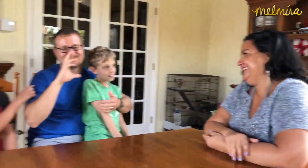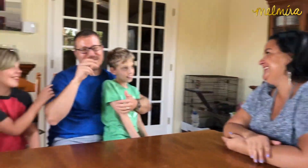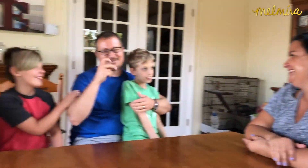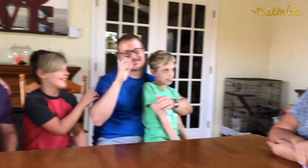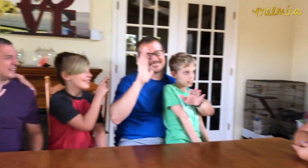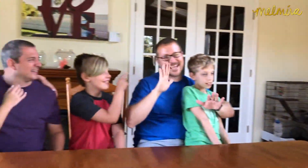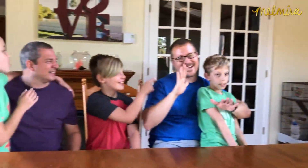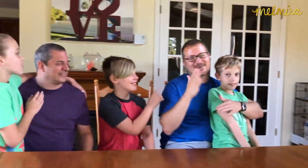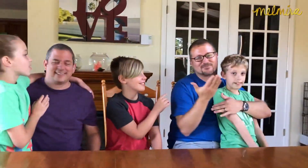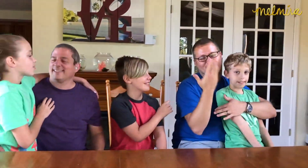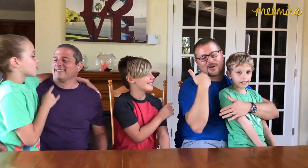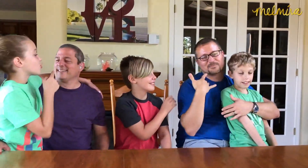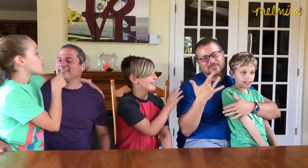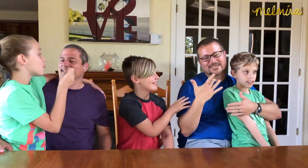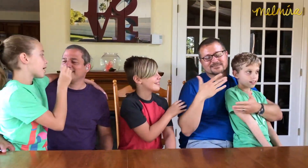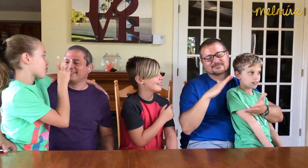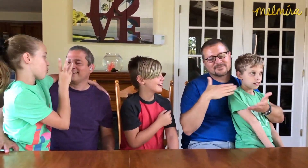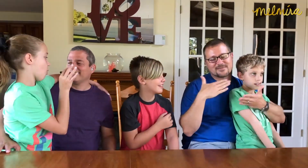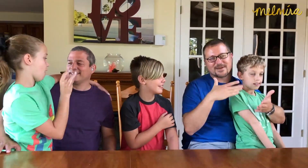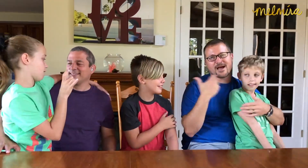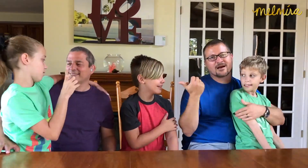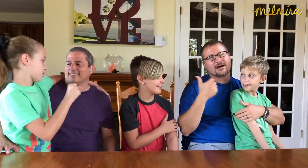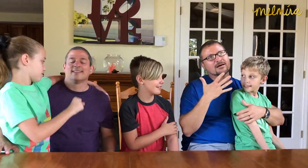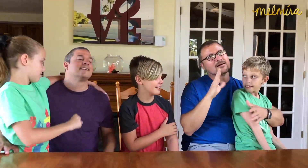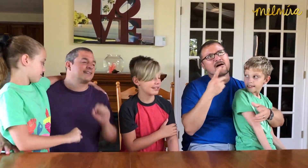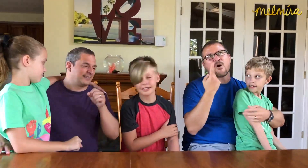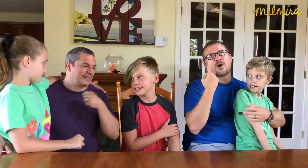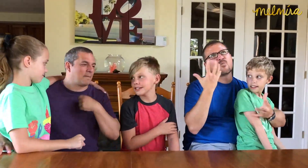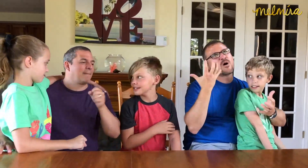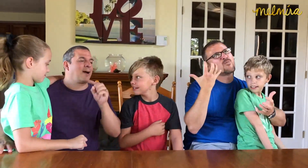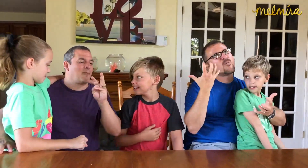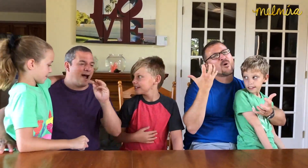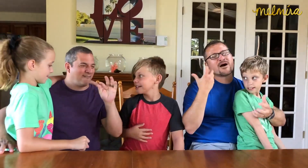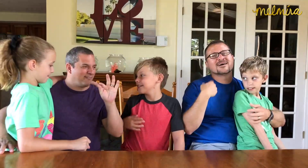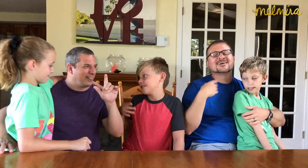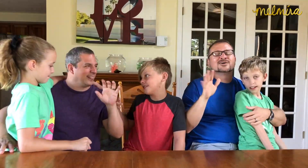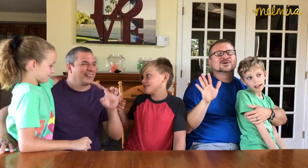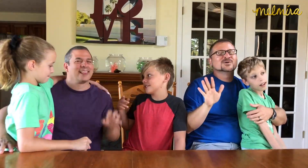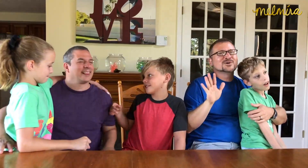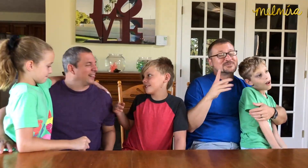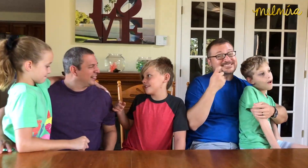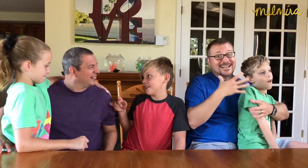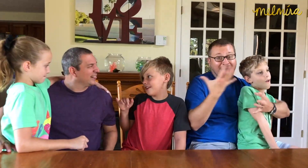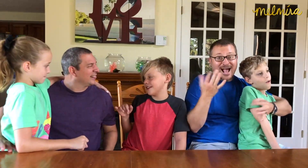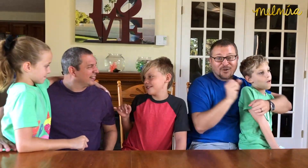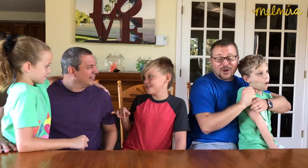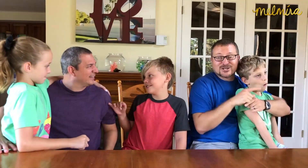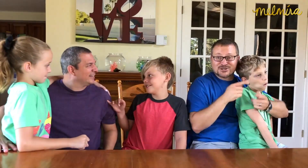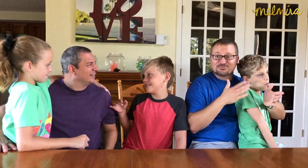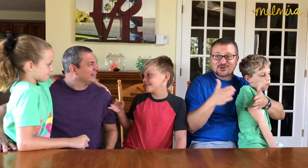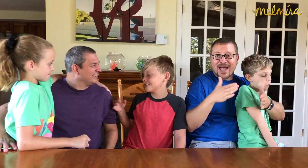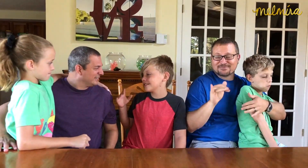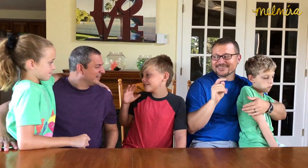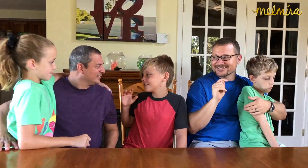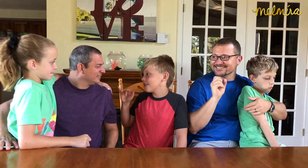I made crepes on Sunday mornings. They always asked me for them. I was like whoa! Because it's a lot of work to prepare them!